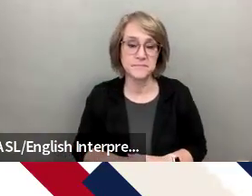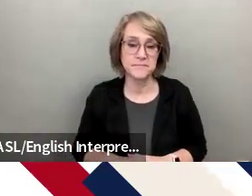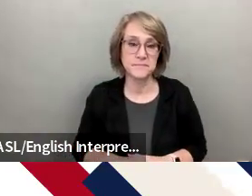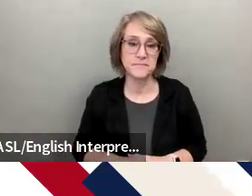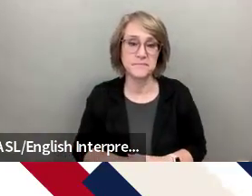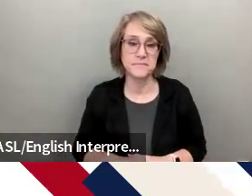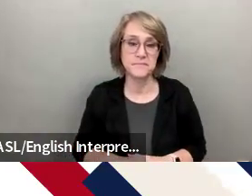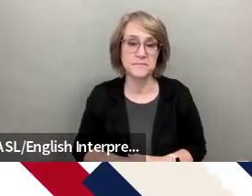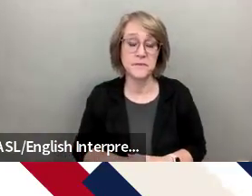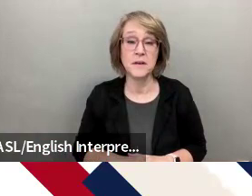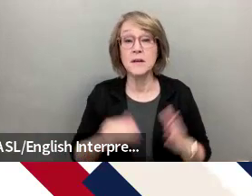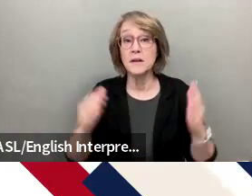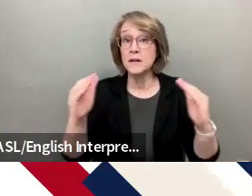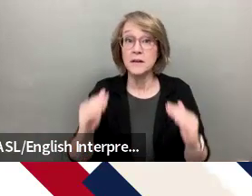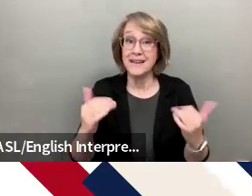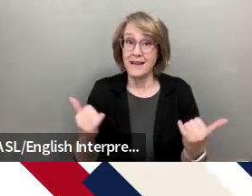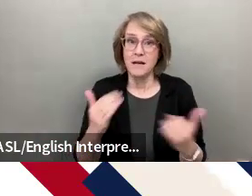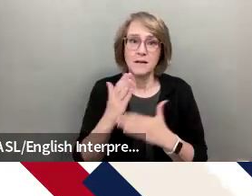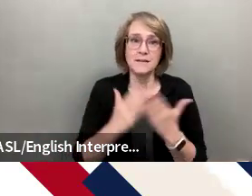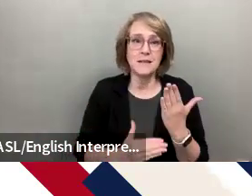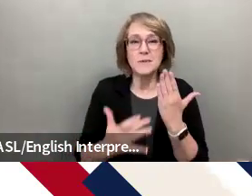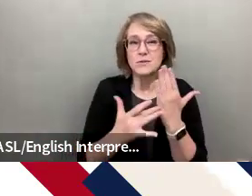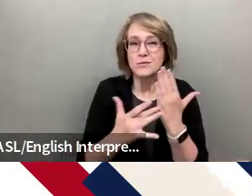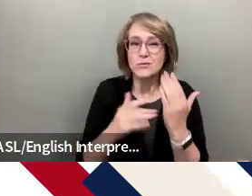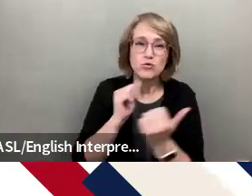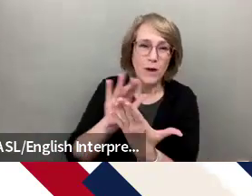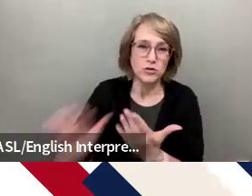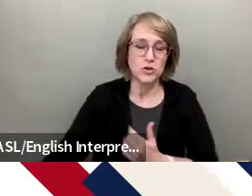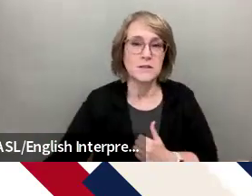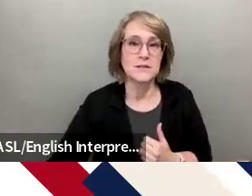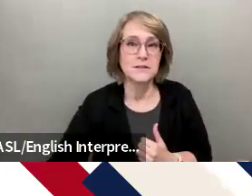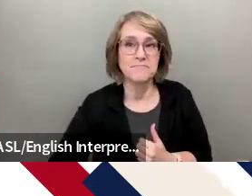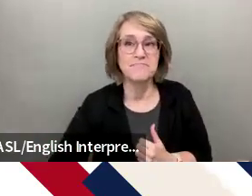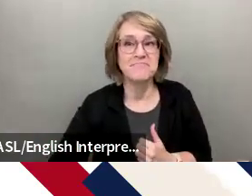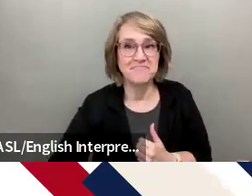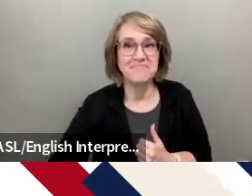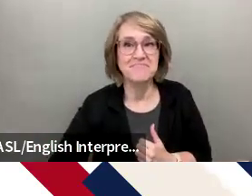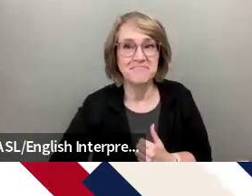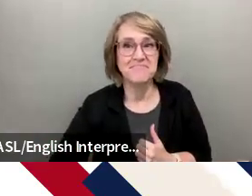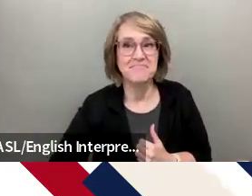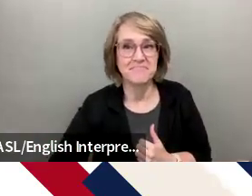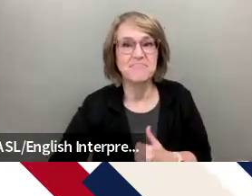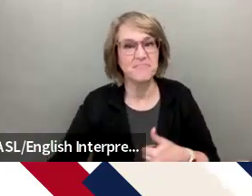SOME STRATEGIES NETWORKING IN GENERAL CAN BE A CHALLENGE FINDING THE RIGHT EMPLOYER